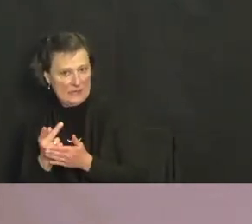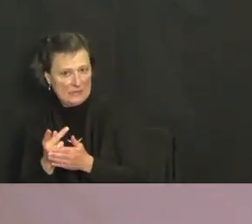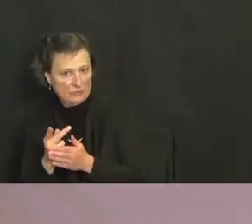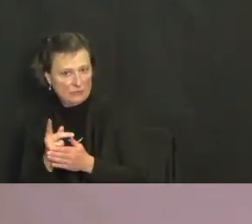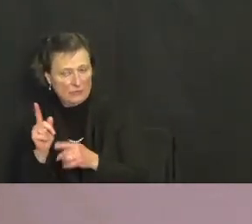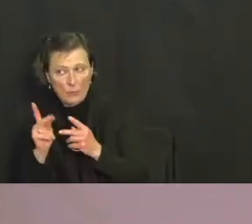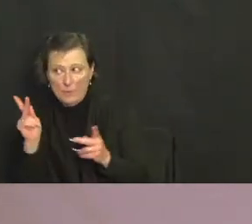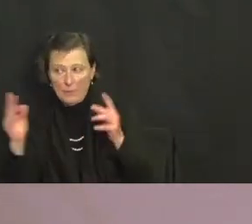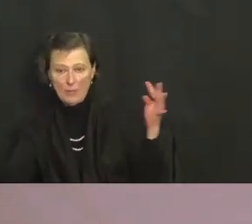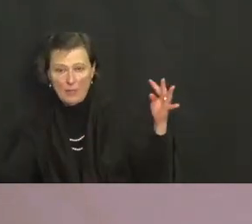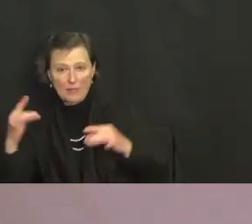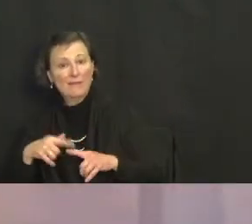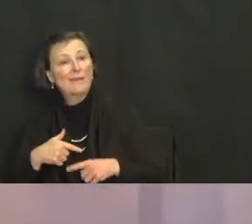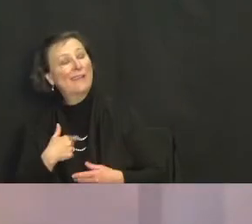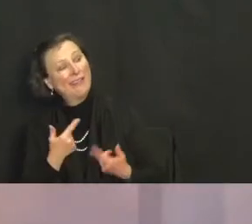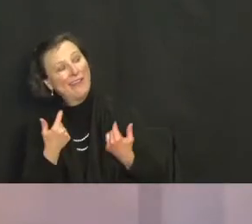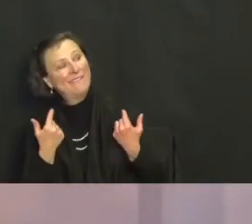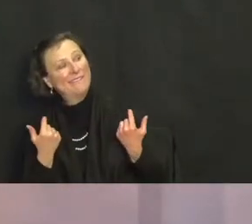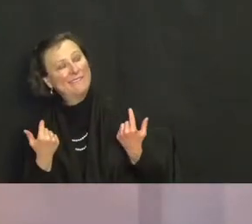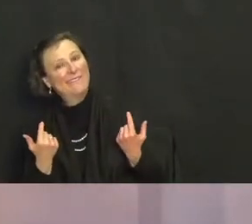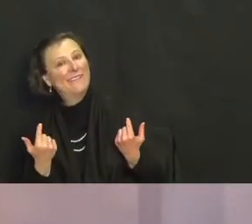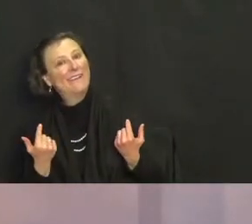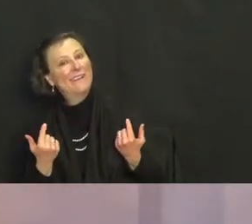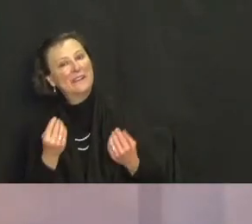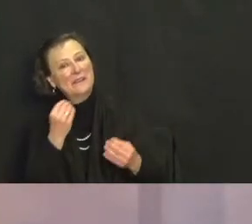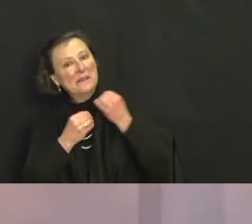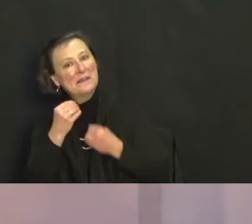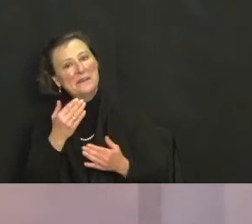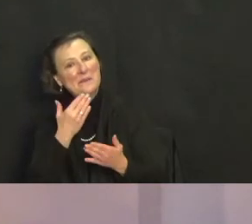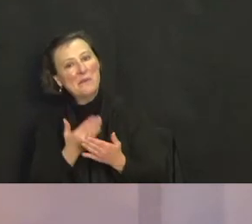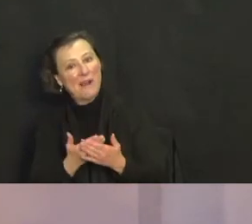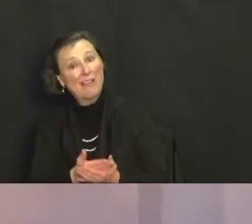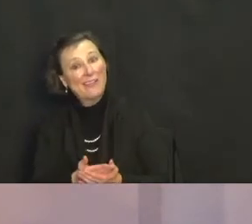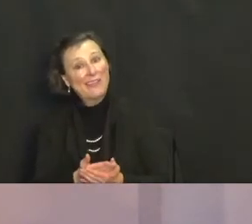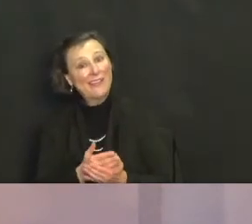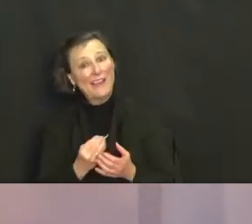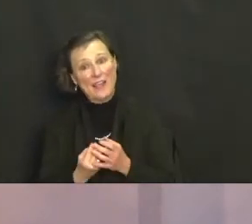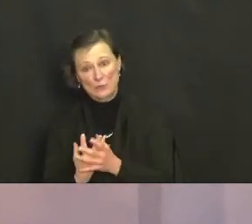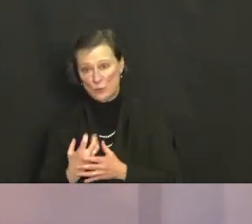But, I laugh and eat well and grow strong.